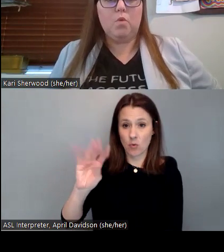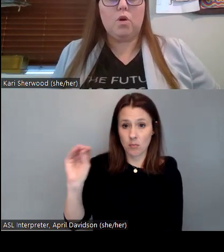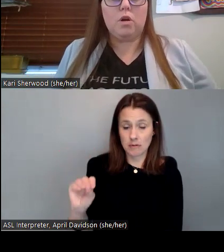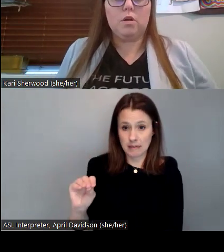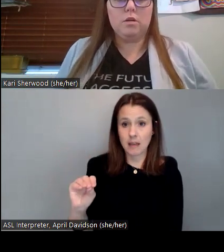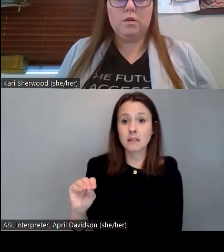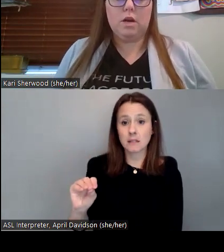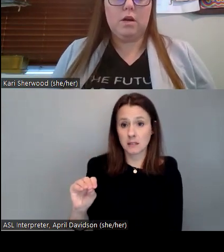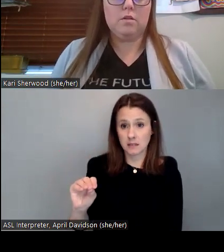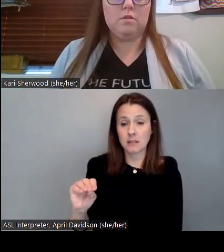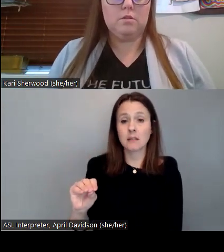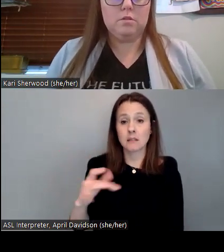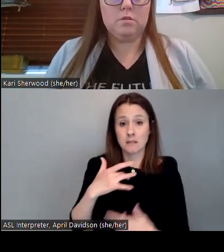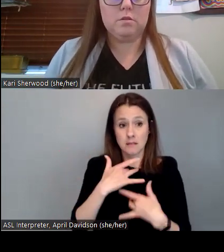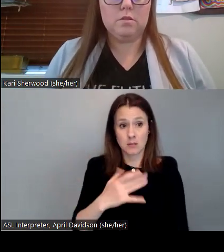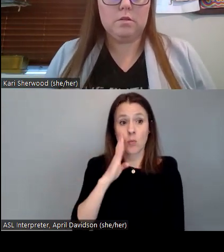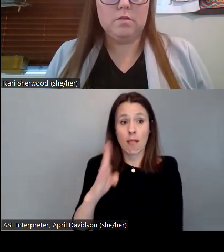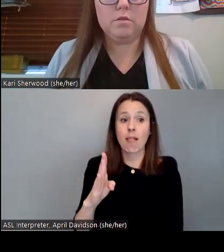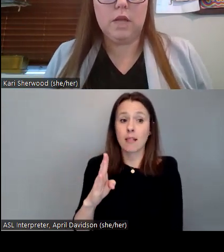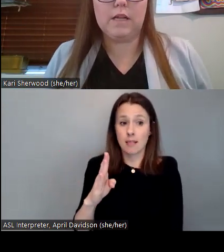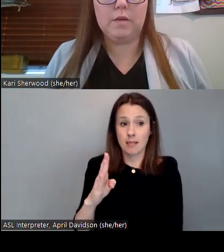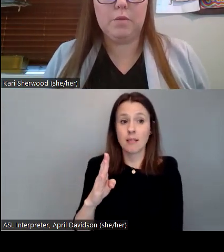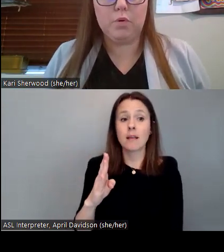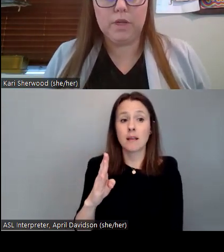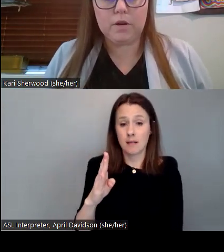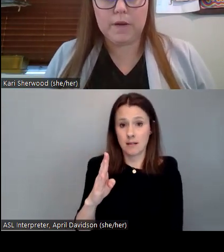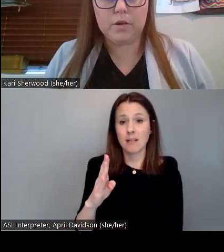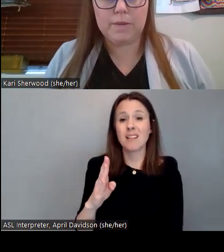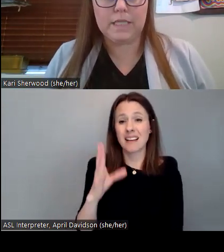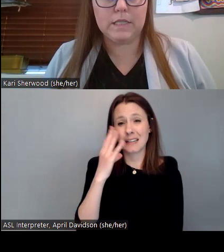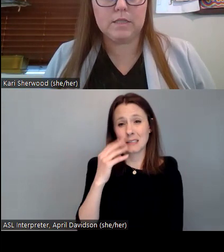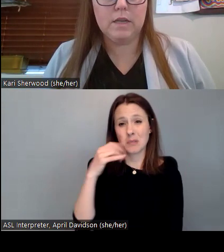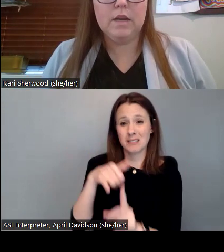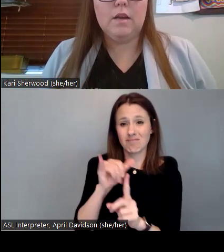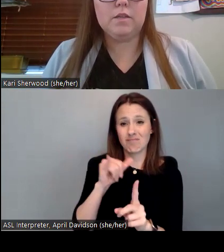more likely to be bullied on a regular basis. And